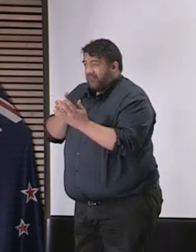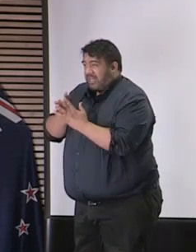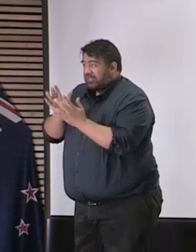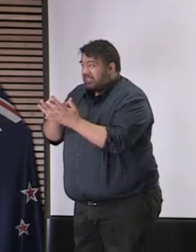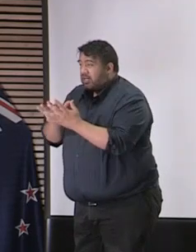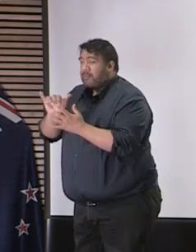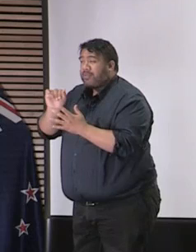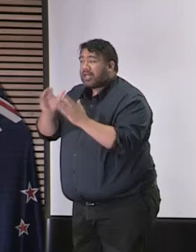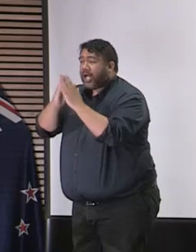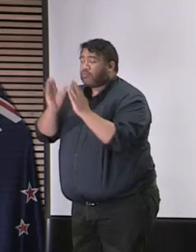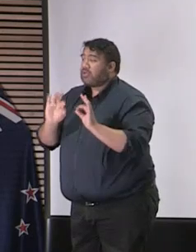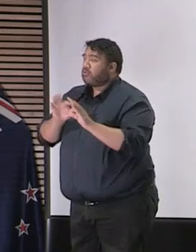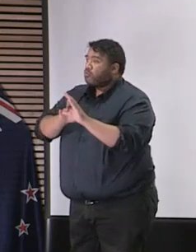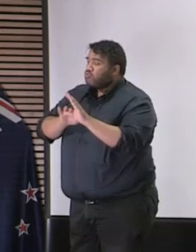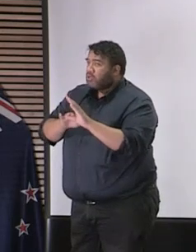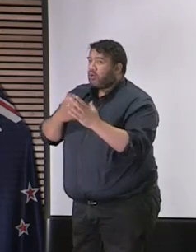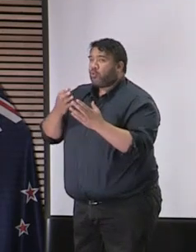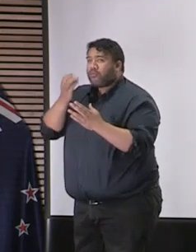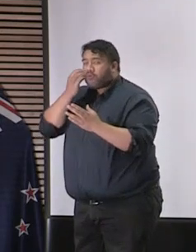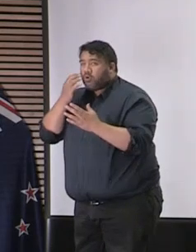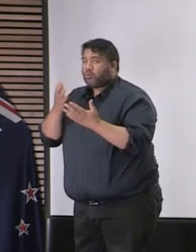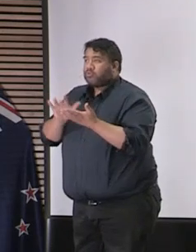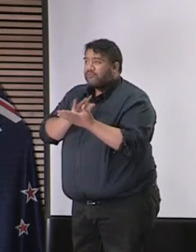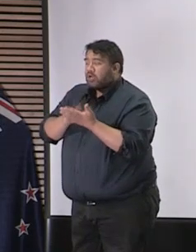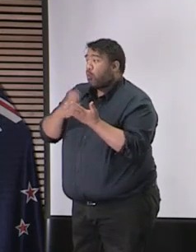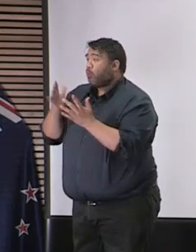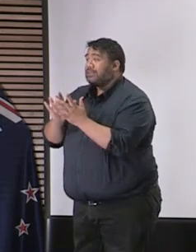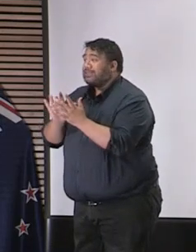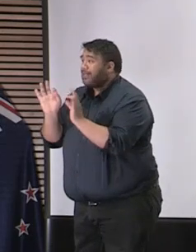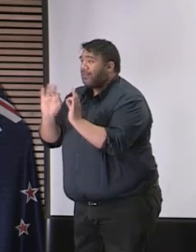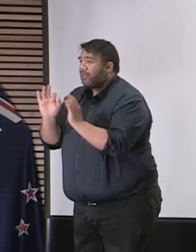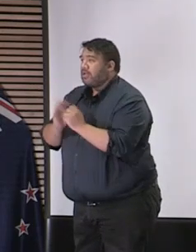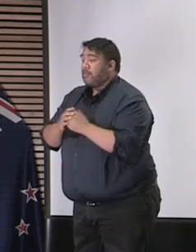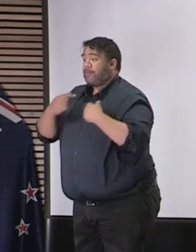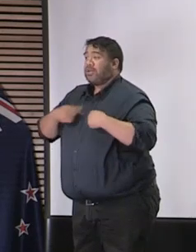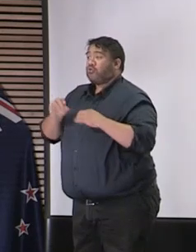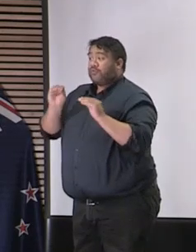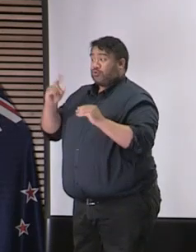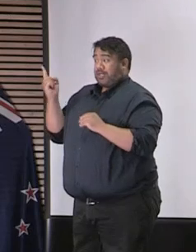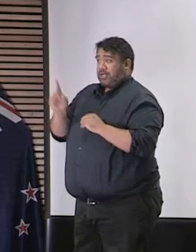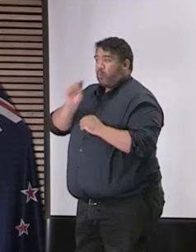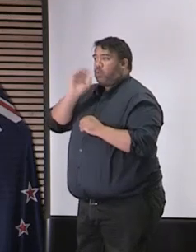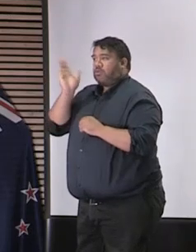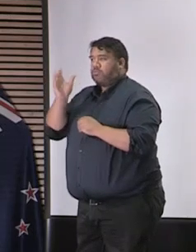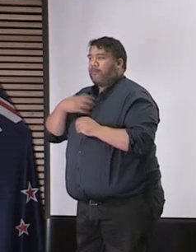access and that might be